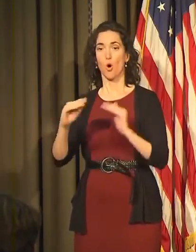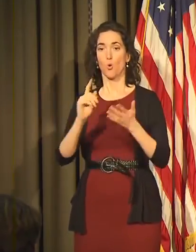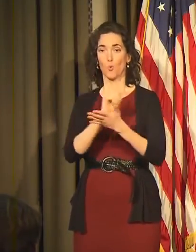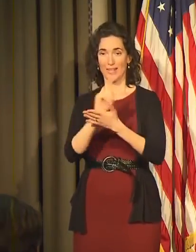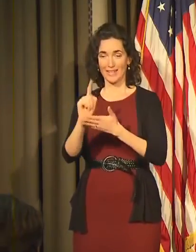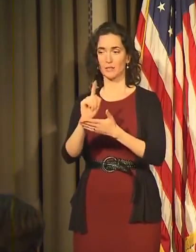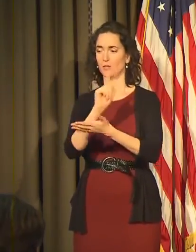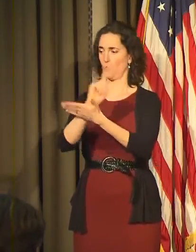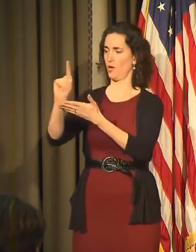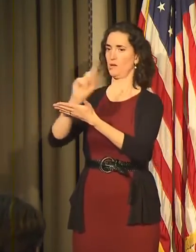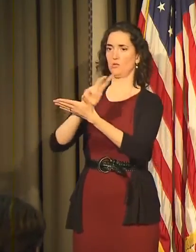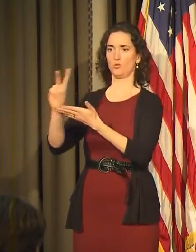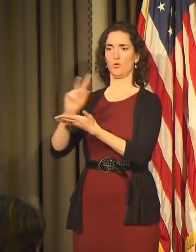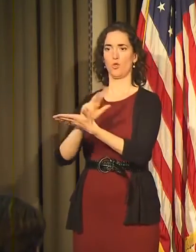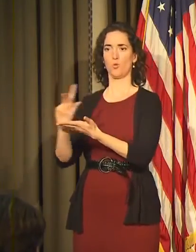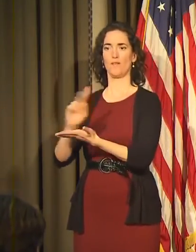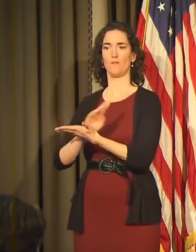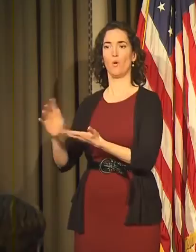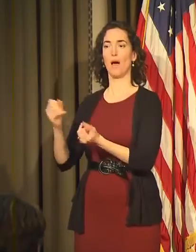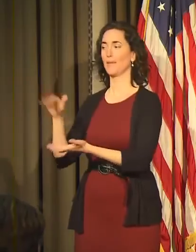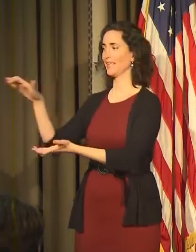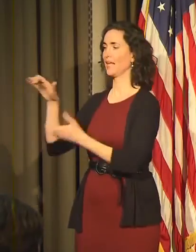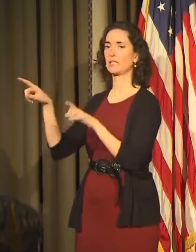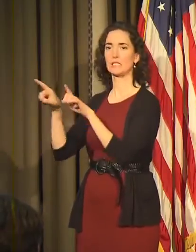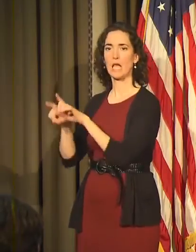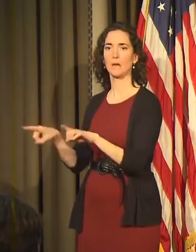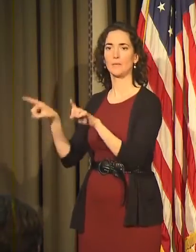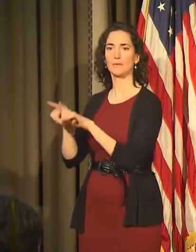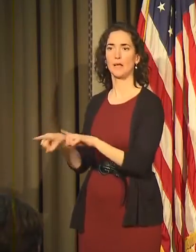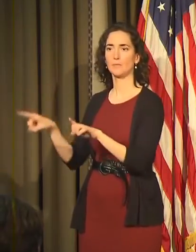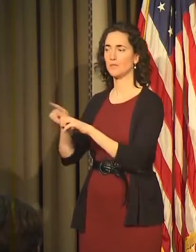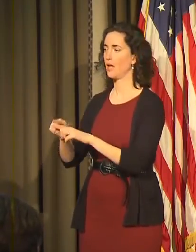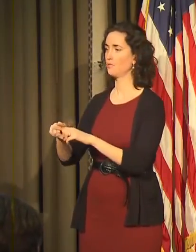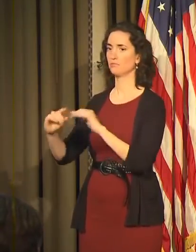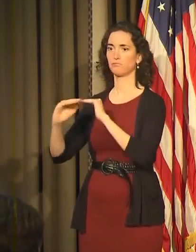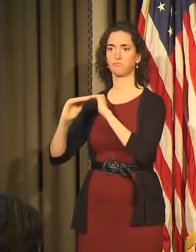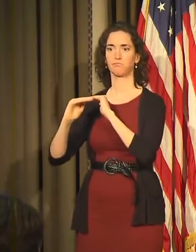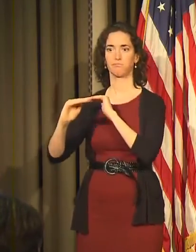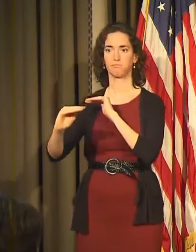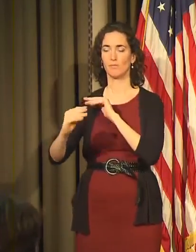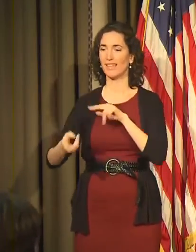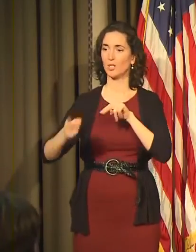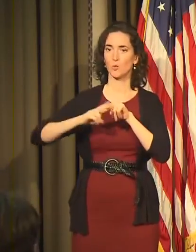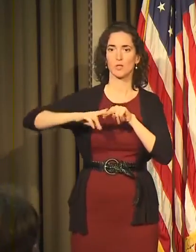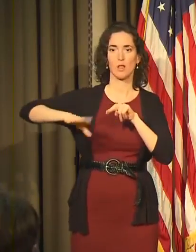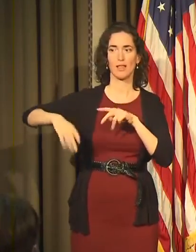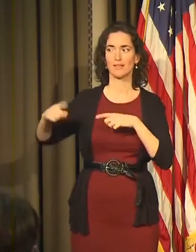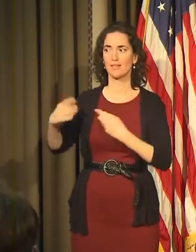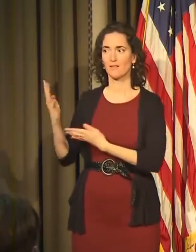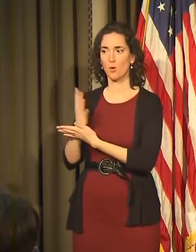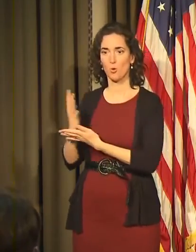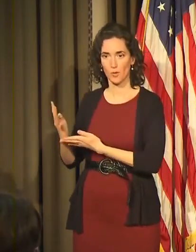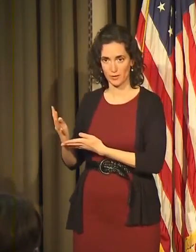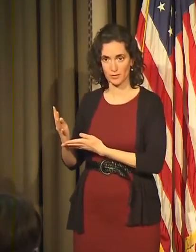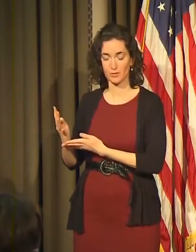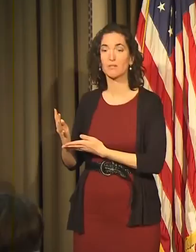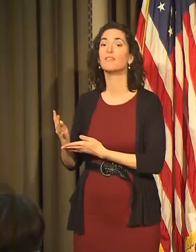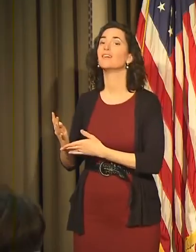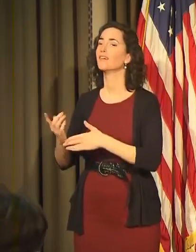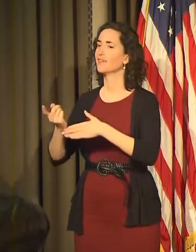STARTING NEXT WEEK, BECAUSE WE WERE BASICALLY FLAT FOR FOUR